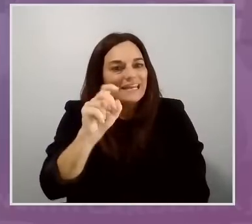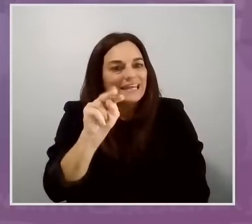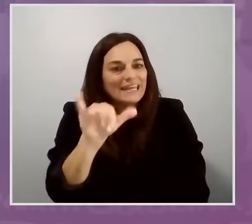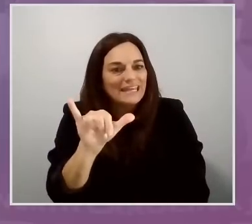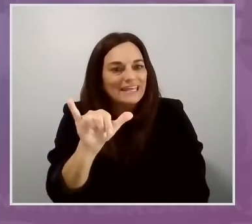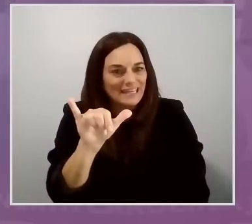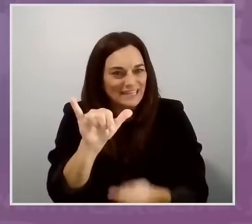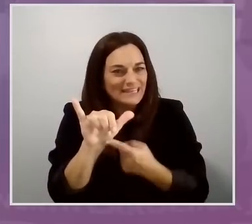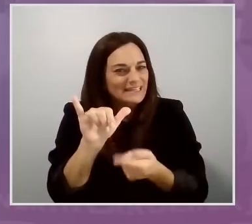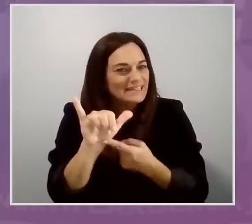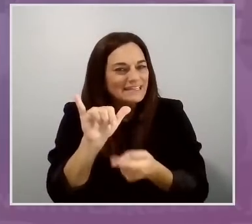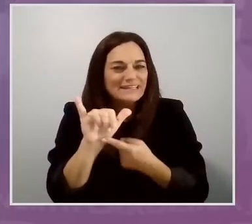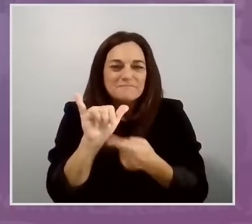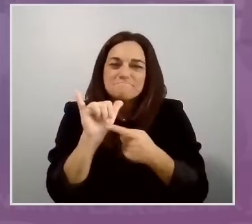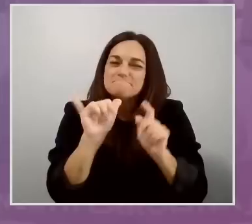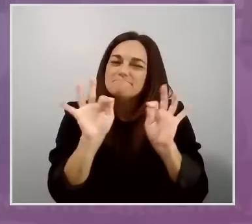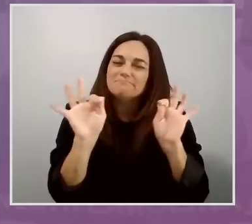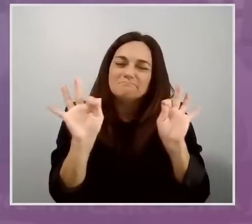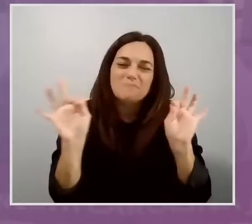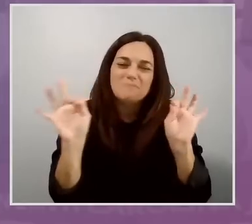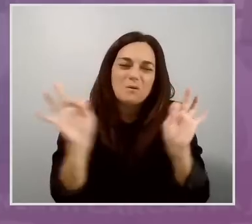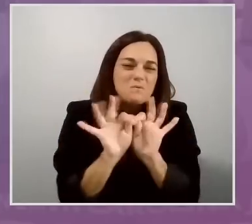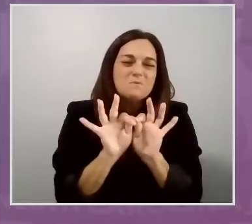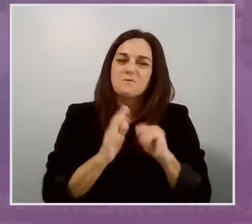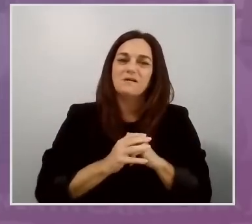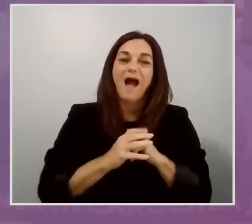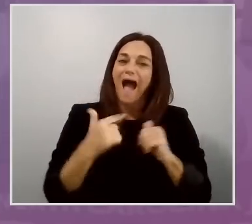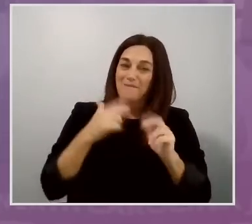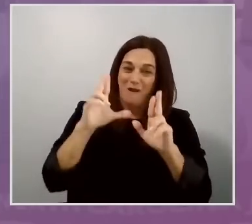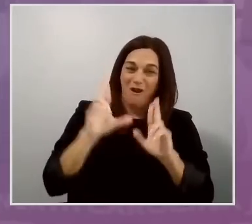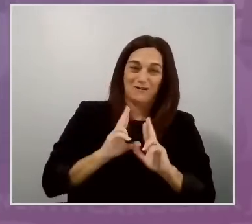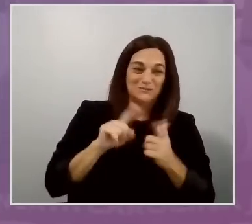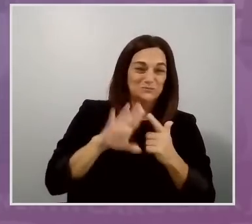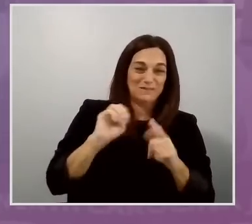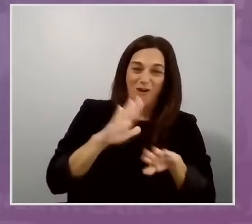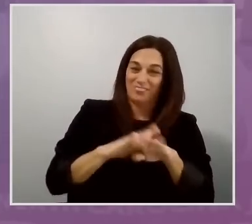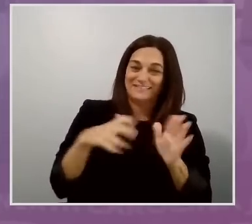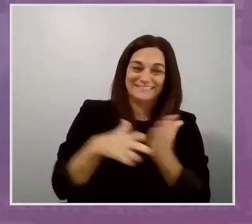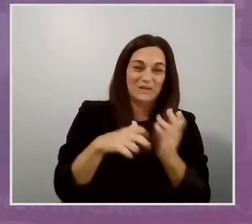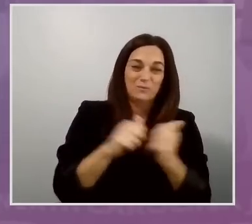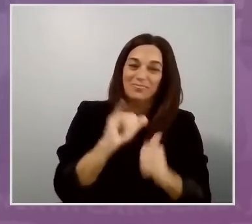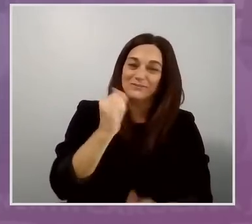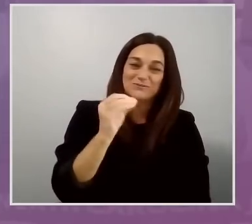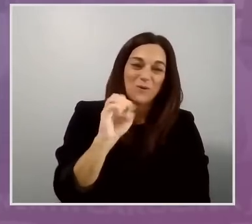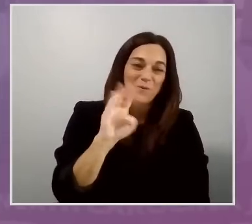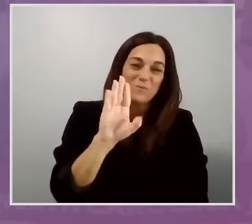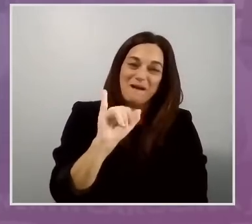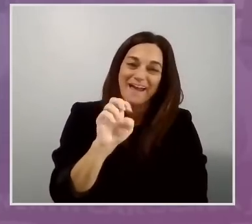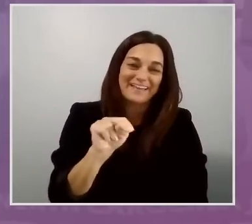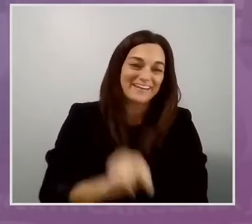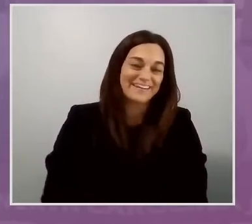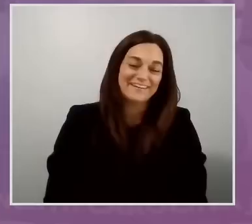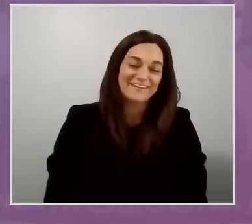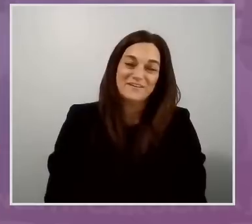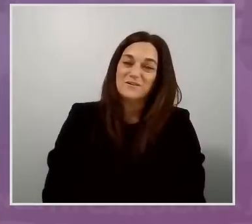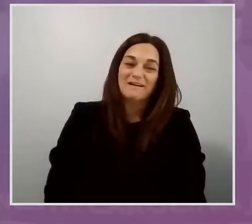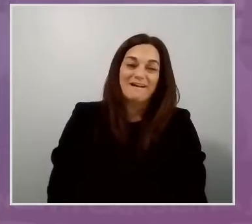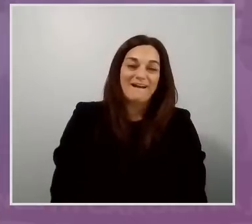FOR A RECOGNITION OF EACH OTHER'S DIGNITY. THAT IS AS MUCH AS ANYTHING WHAT IS AT PLAY.